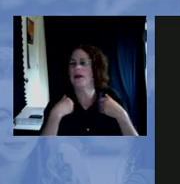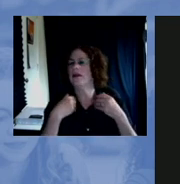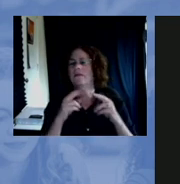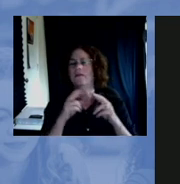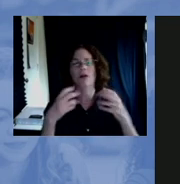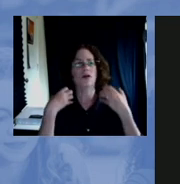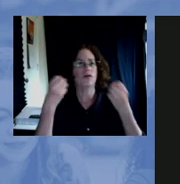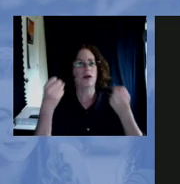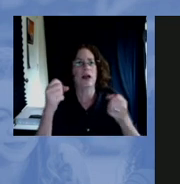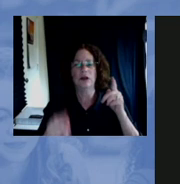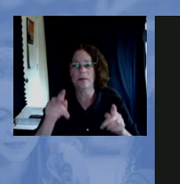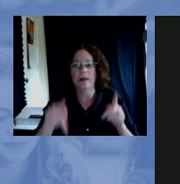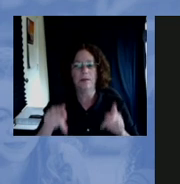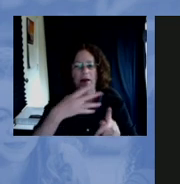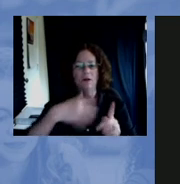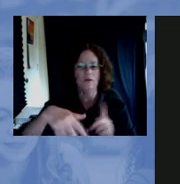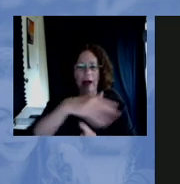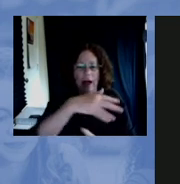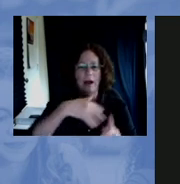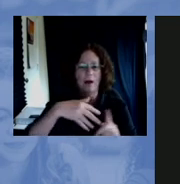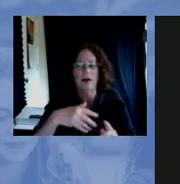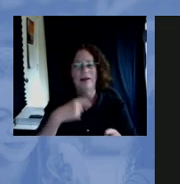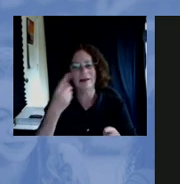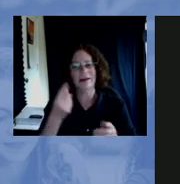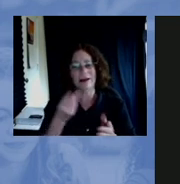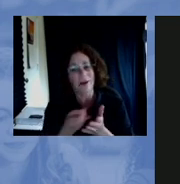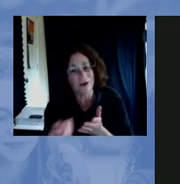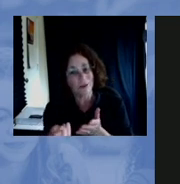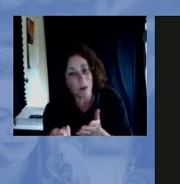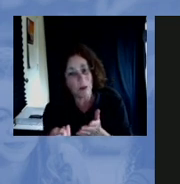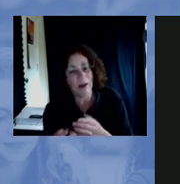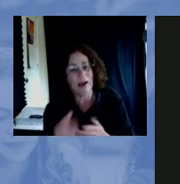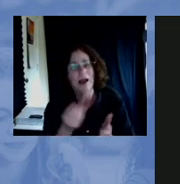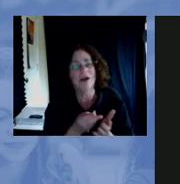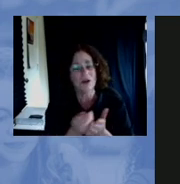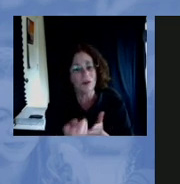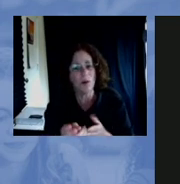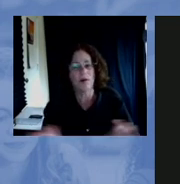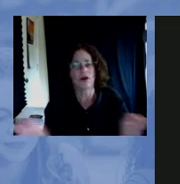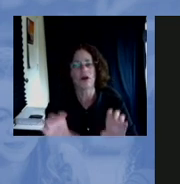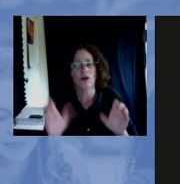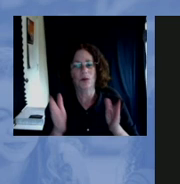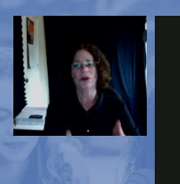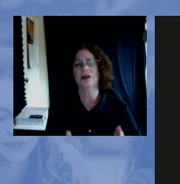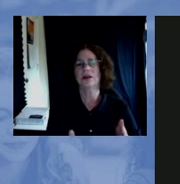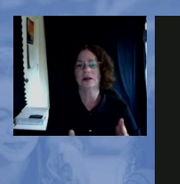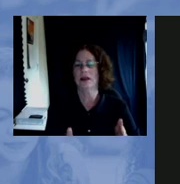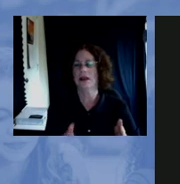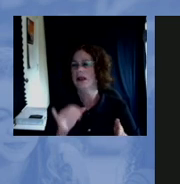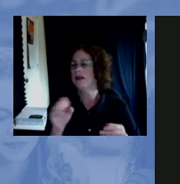YOU THAT ARE TRUTH TELLERS AND TRUTH DOERS IS ABSOLUTELY INDISPENSABLE AND I'M BLESSED